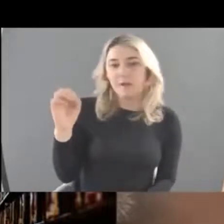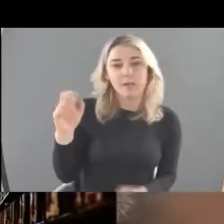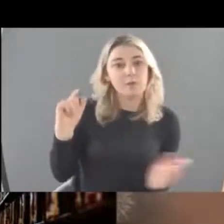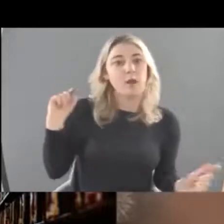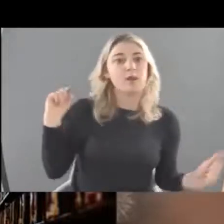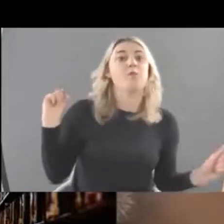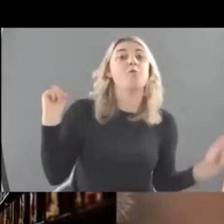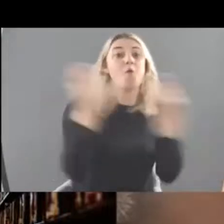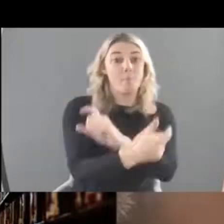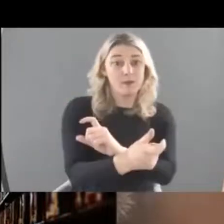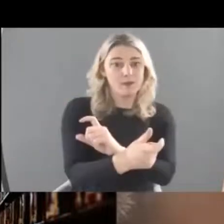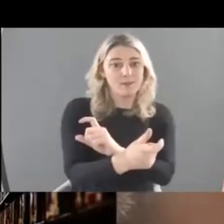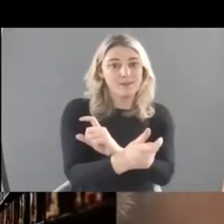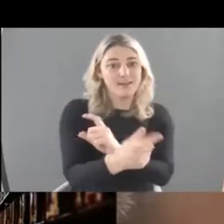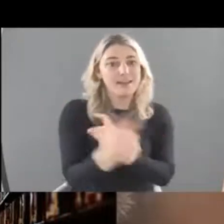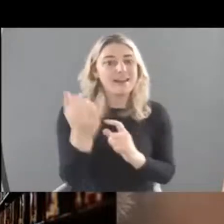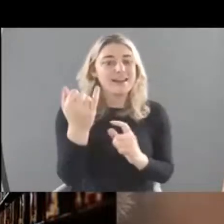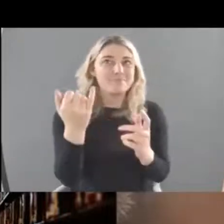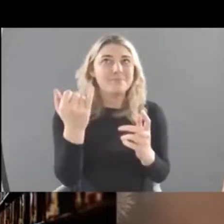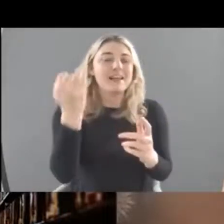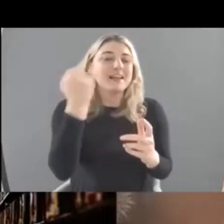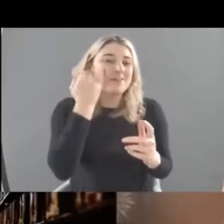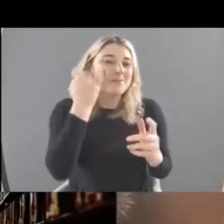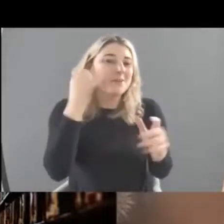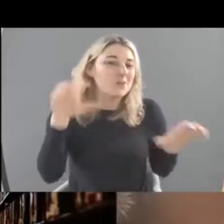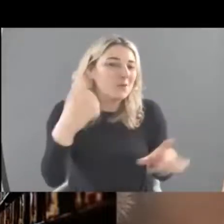And so, yeah, excited to be here. Back to you, Priyank.